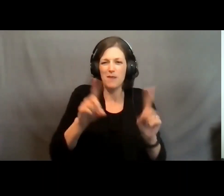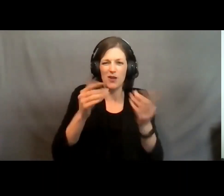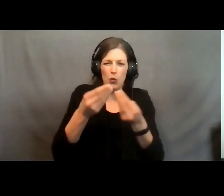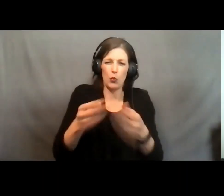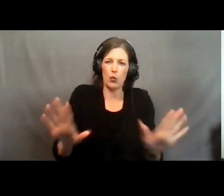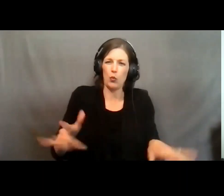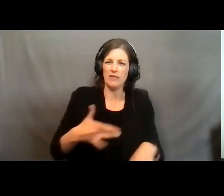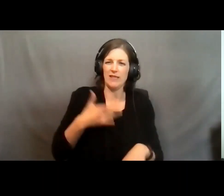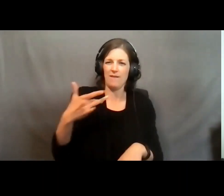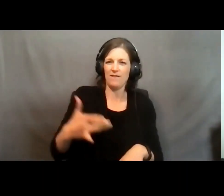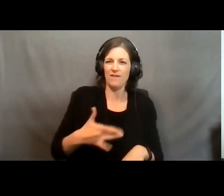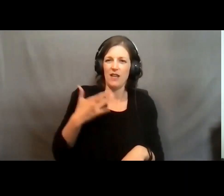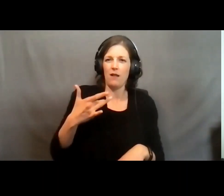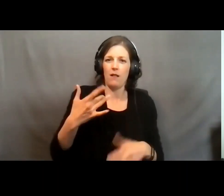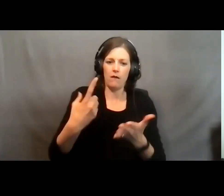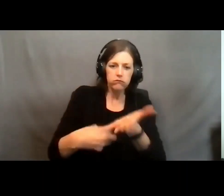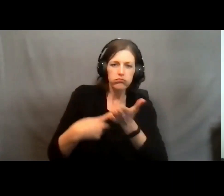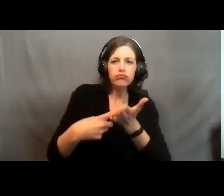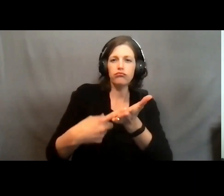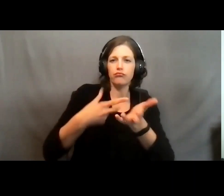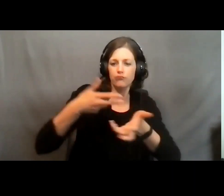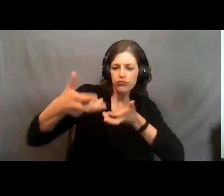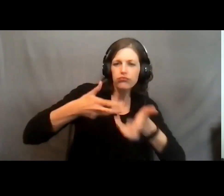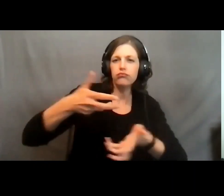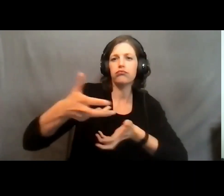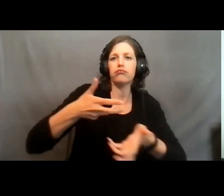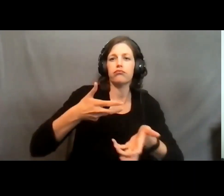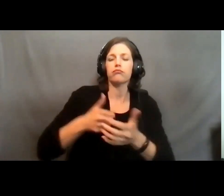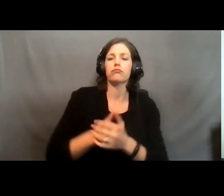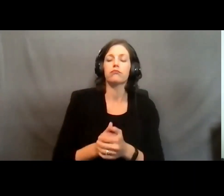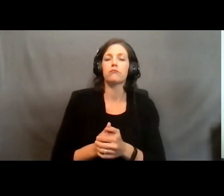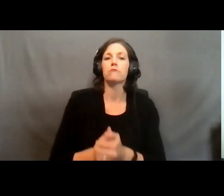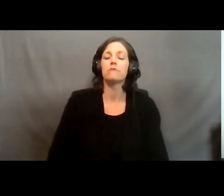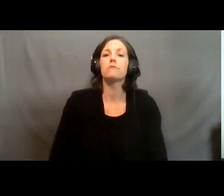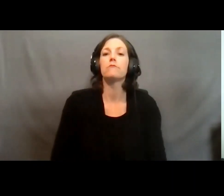buzz that we are trying to create 13:42:07 in the roundtable motive.